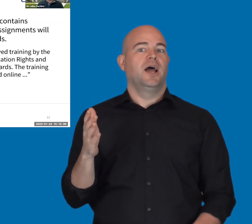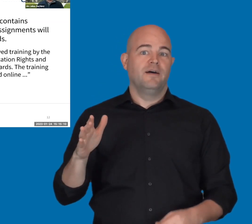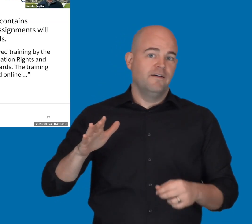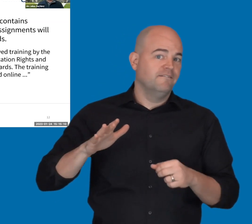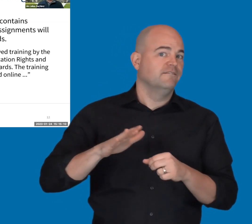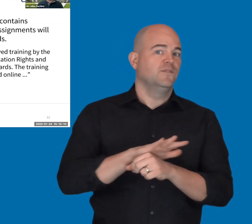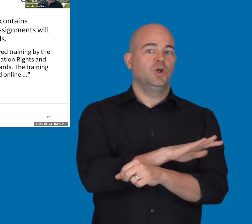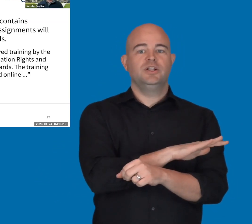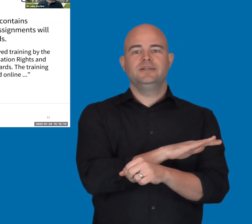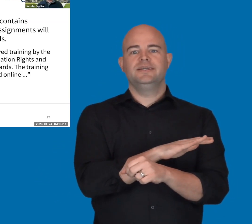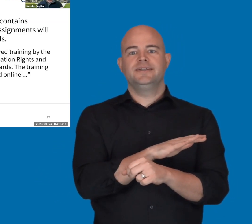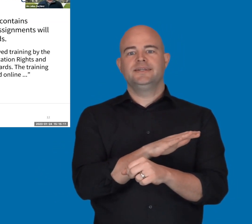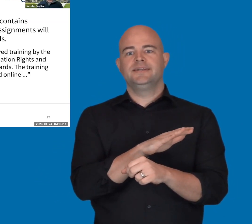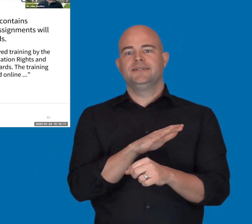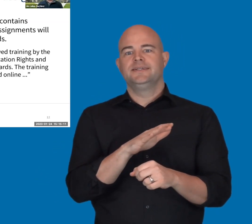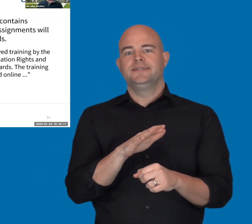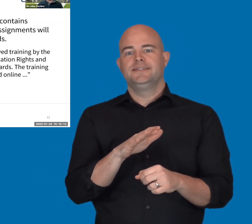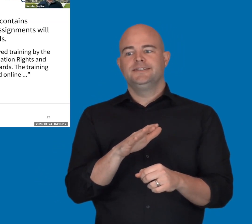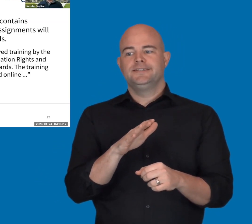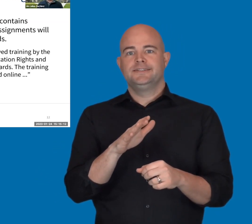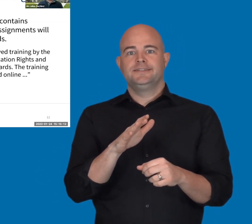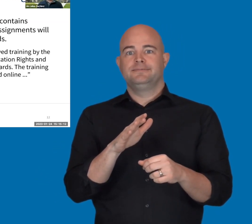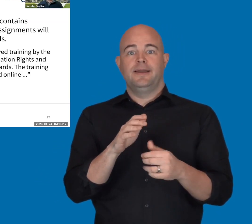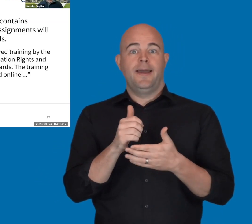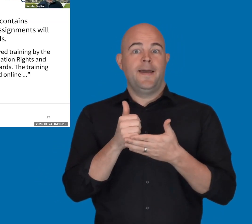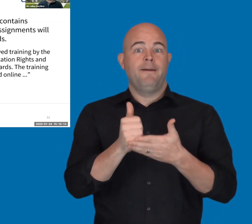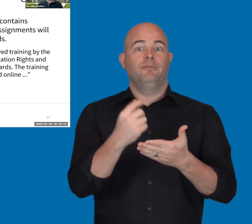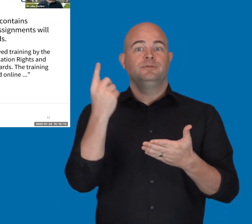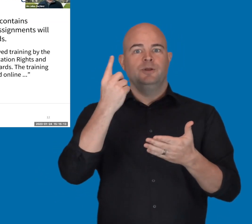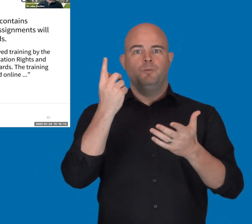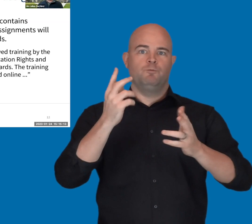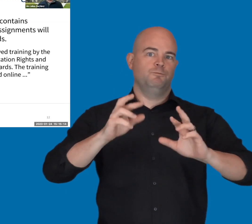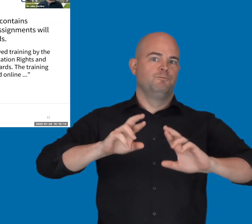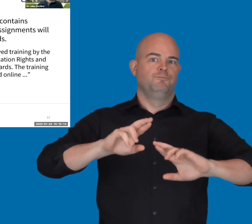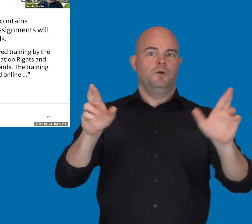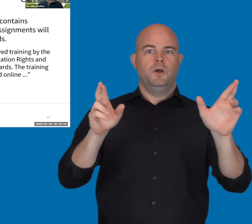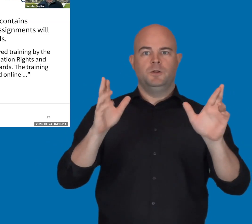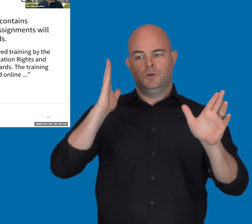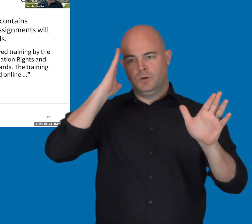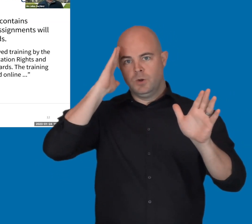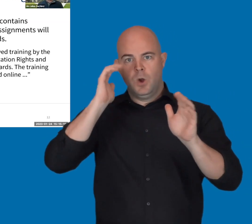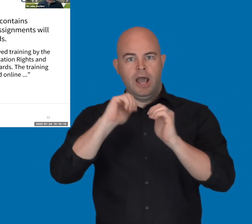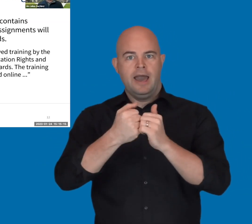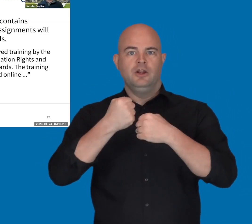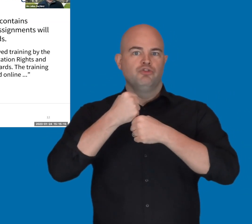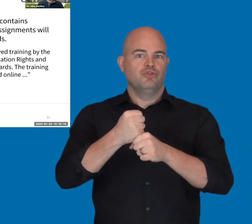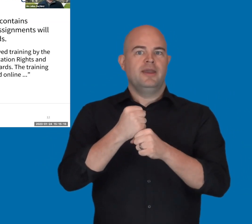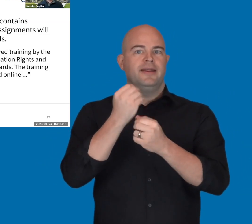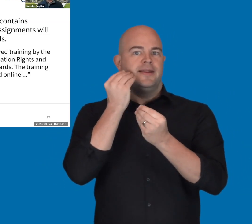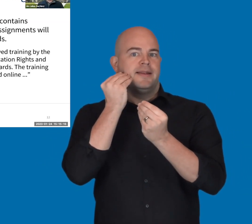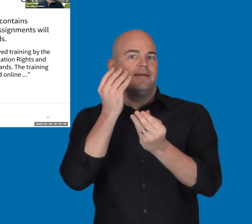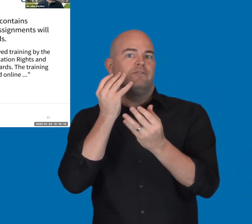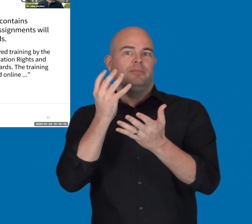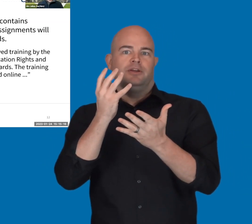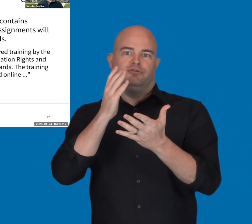So, I'll also point out that at Mira Costa I know a lot of colleges have very extensive requirements for training